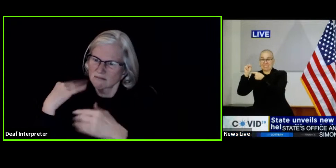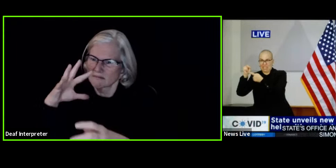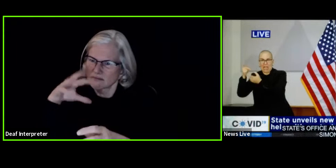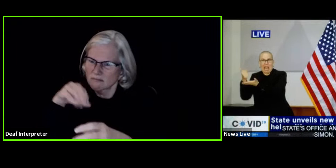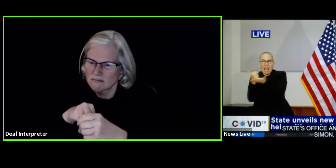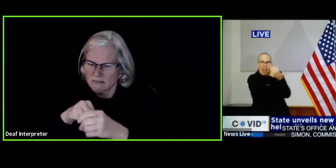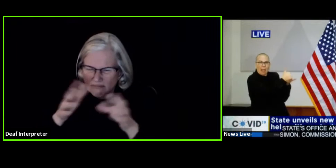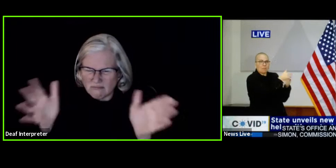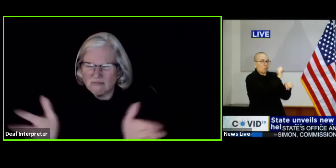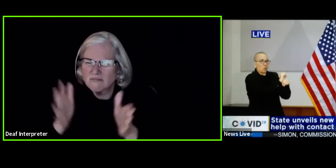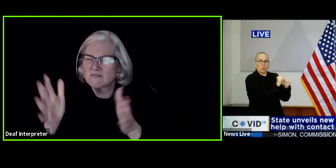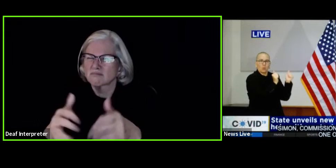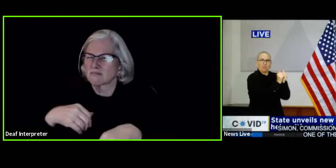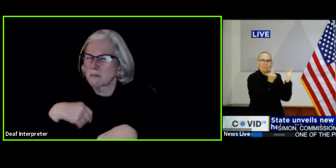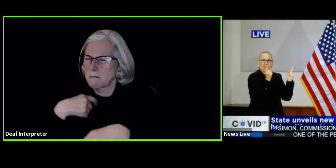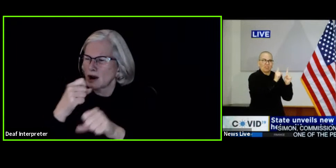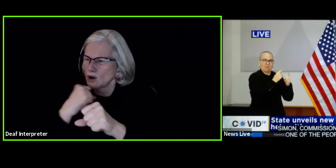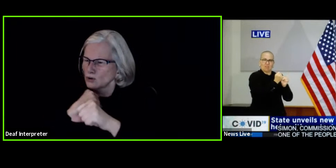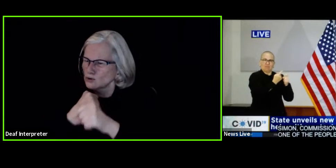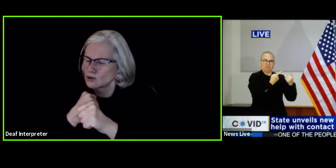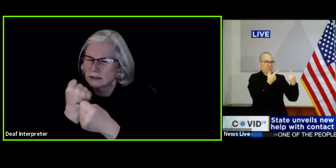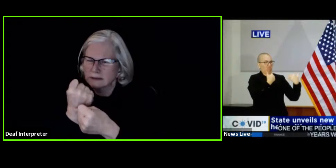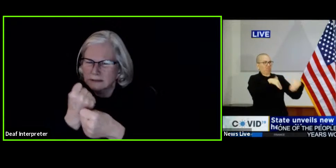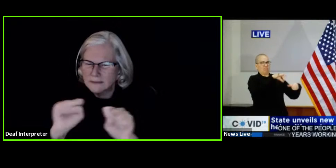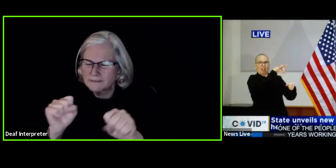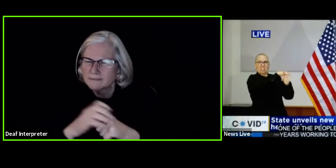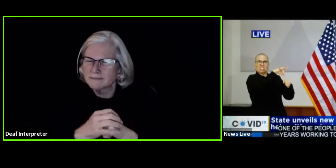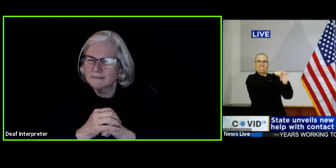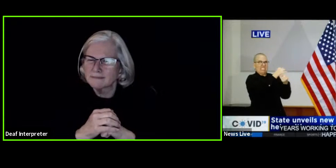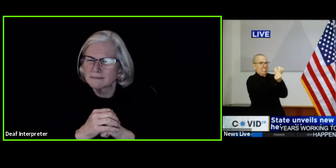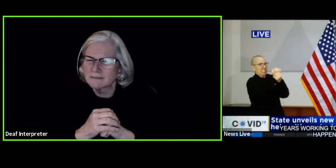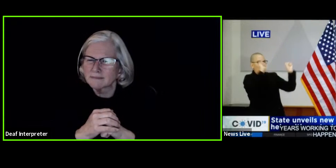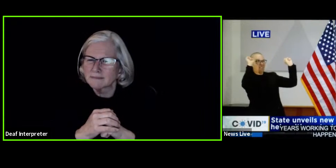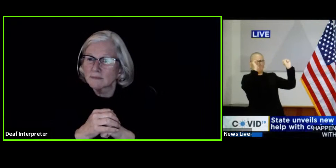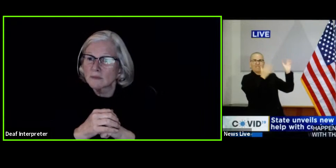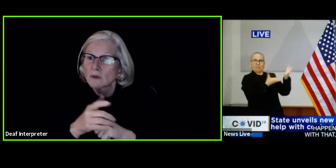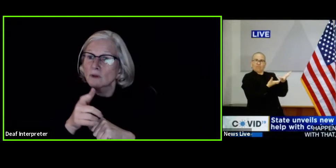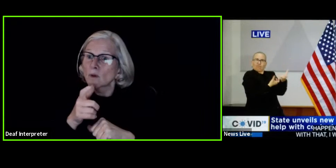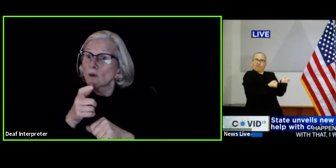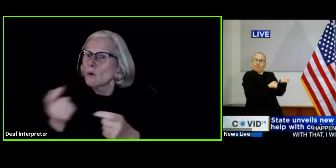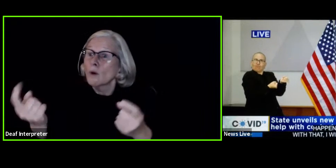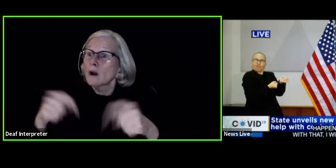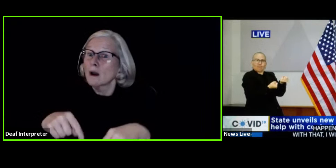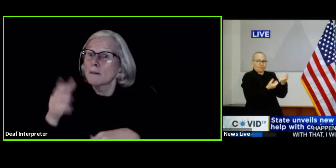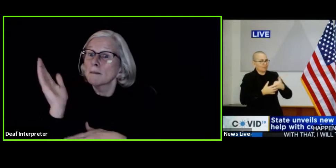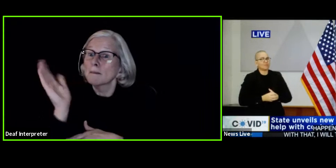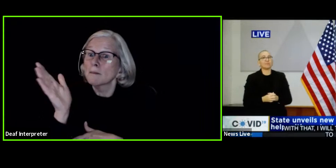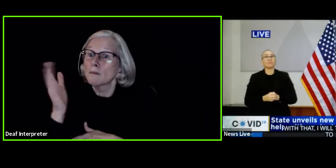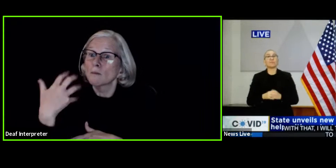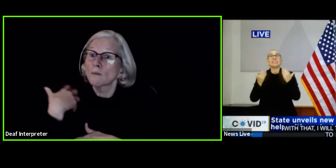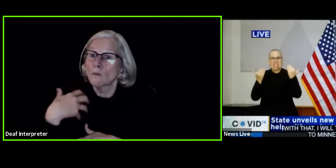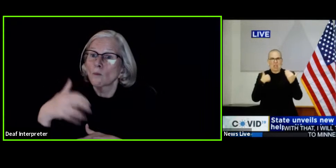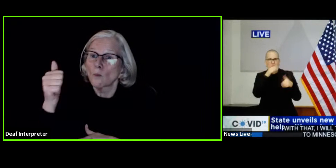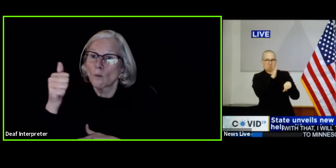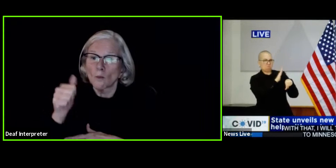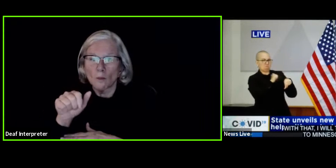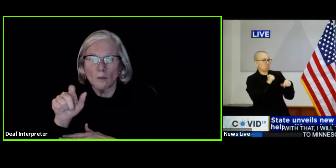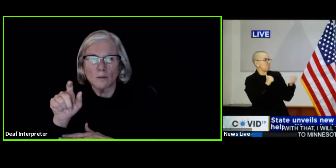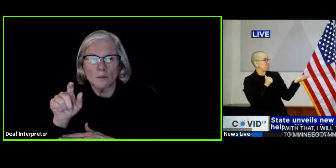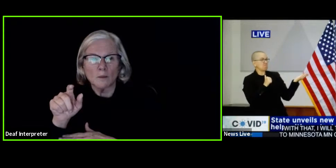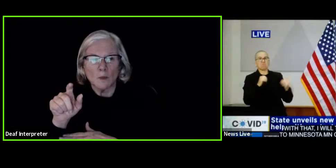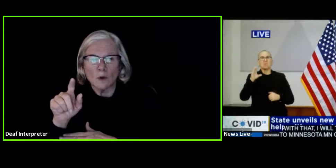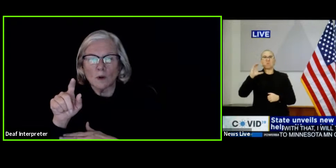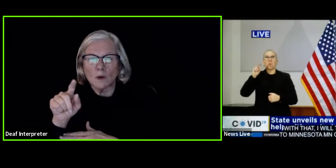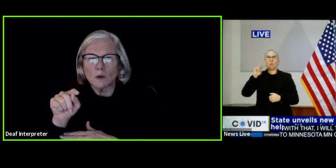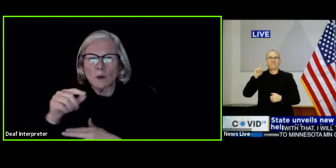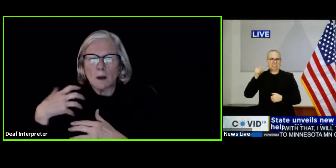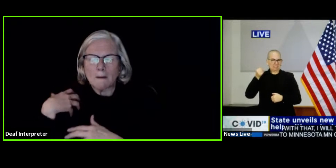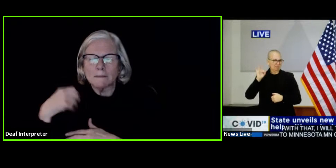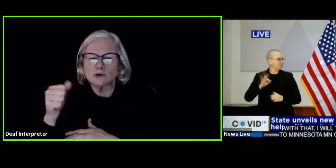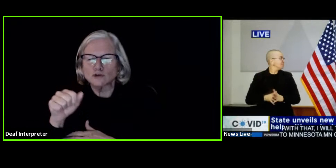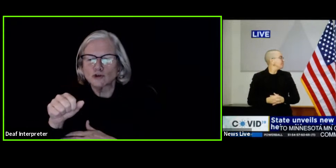FOR THE LATZ TWO YEARS THAT WAS WORKING TO ENSURE THAT